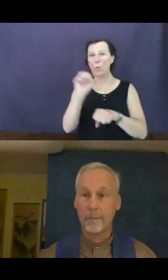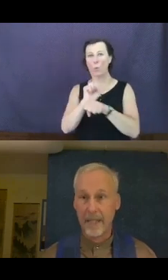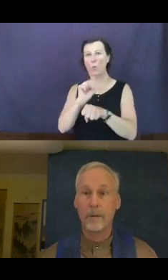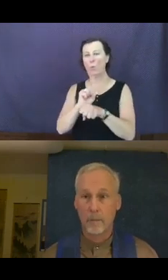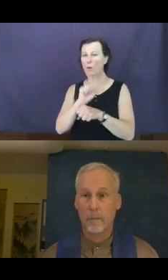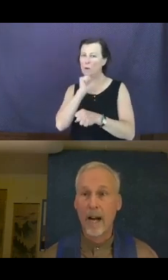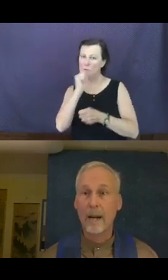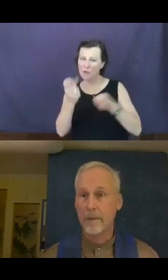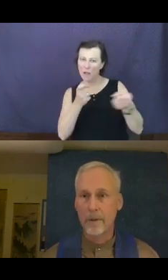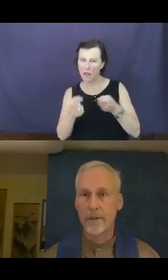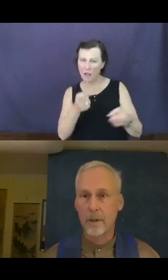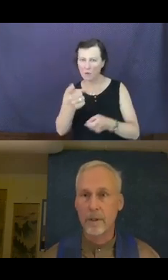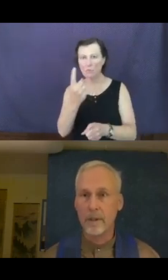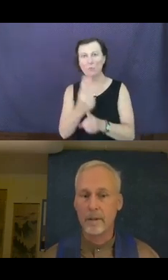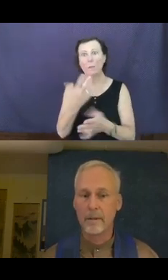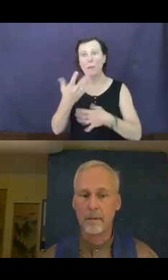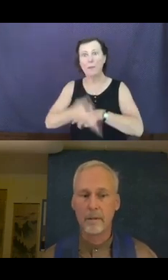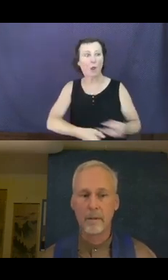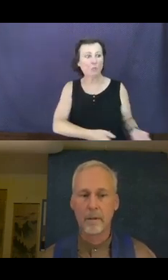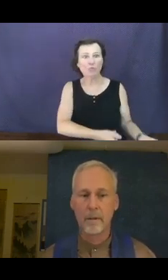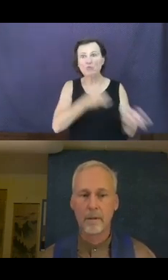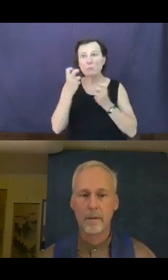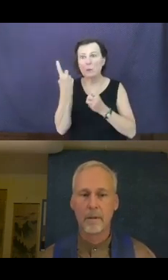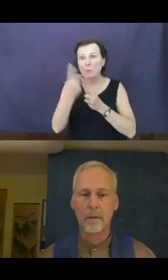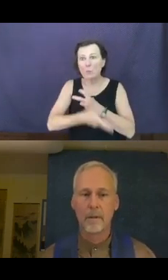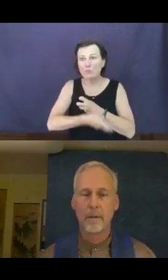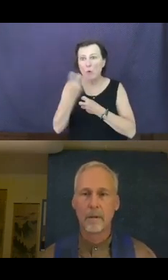*Being robbed or assaulted?